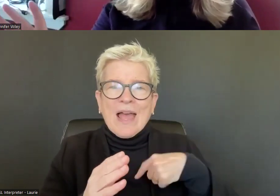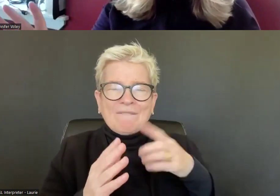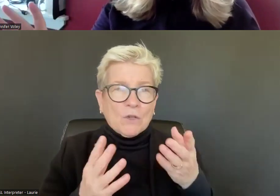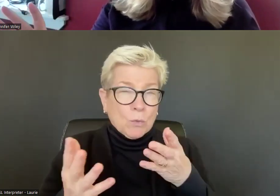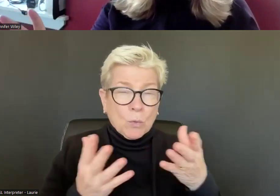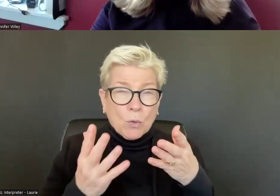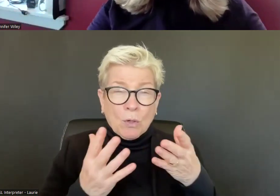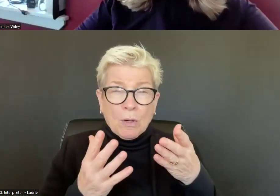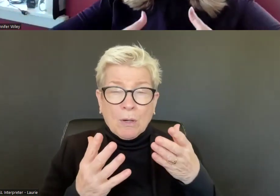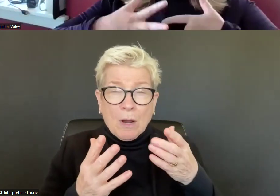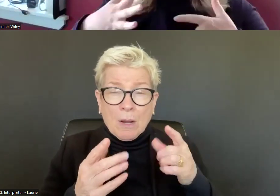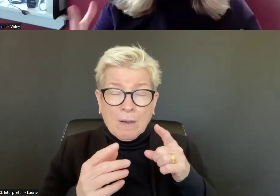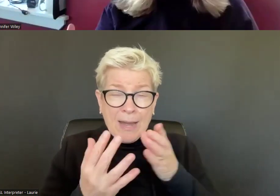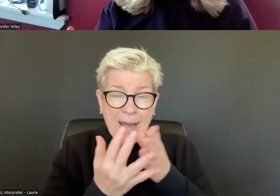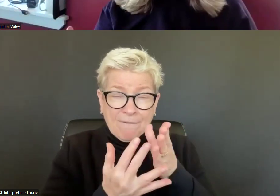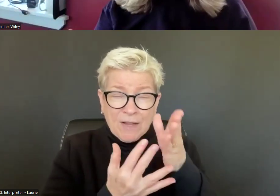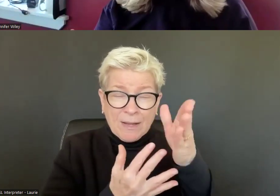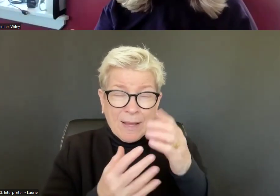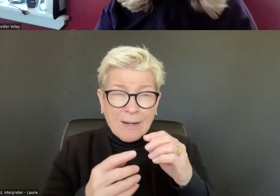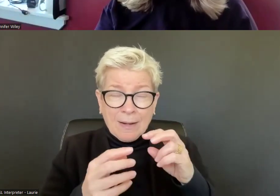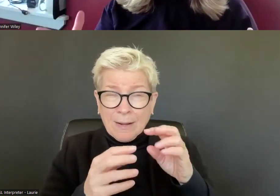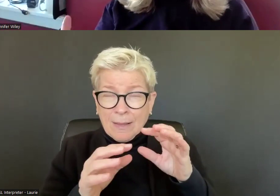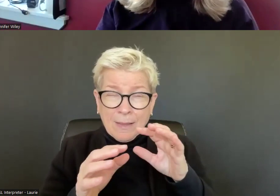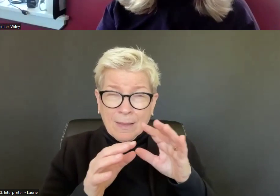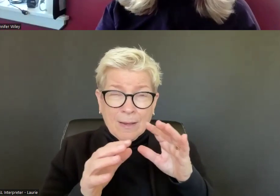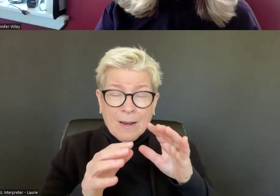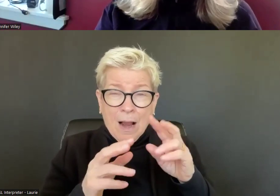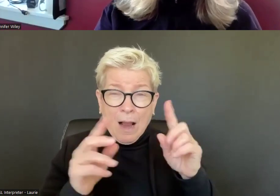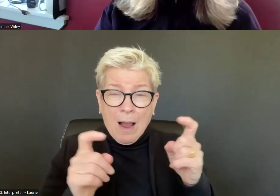systems you know? So the more common that we can have course expectations,